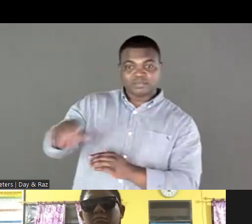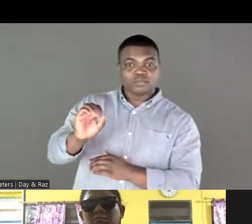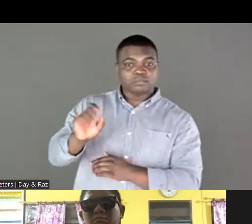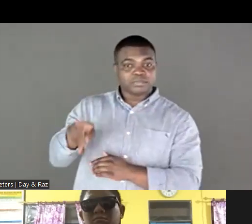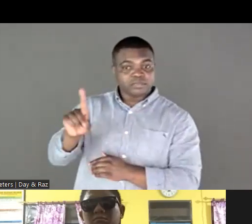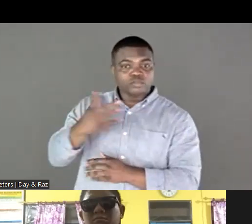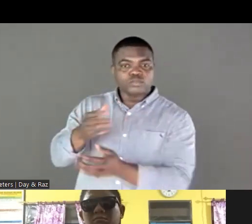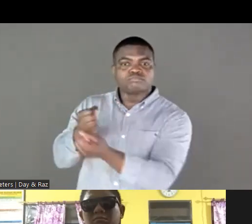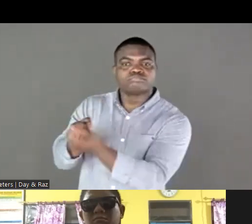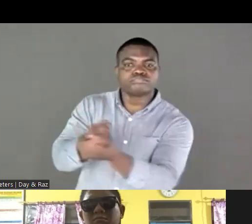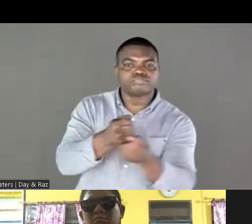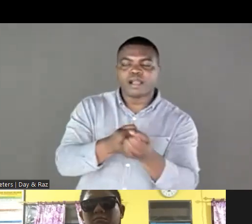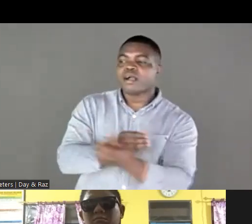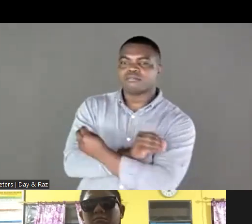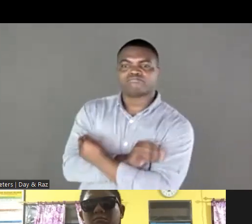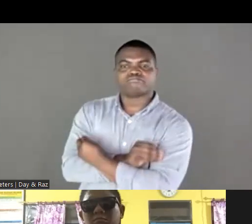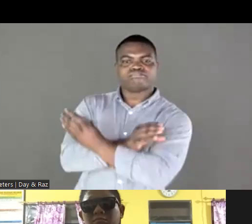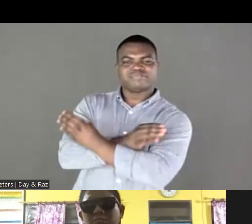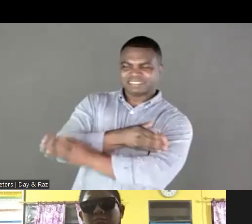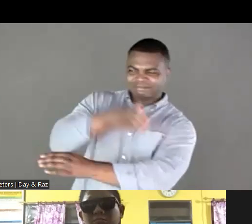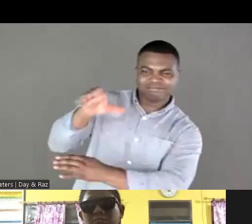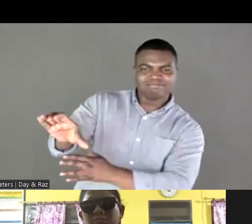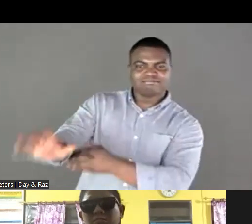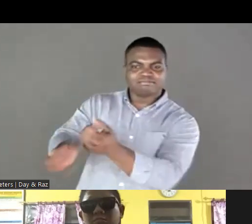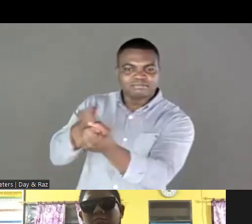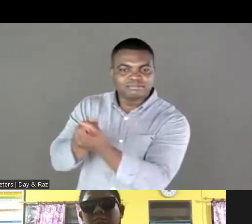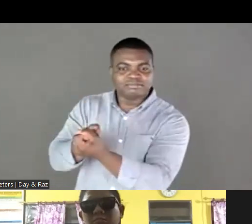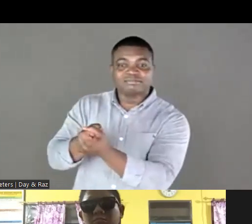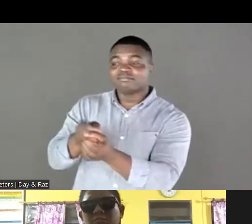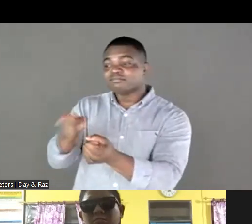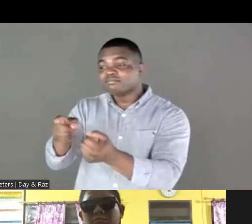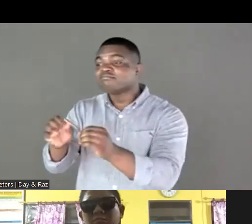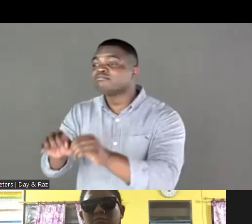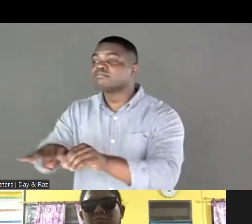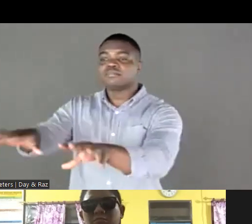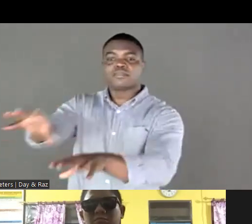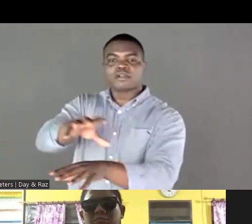we reviewed existing mechanisms, and we wanted to identify the need for the donor community to do